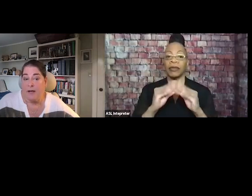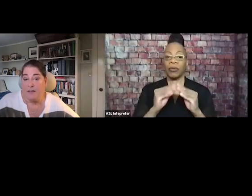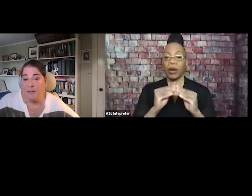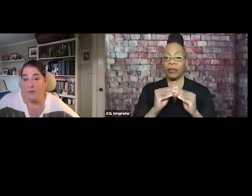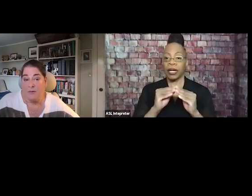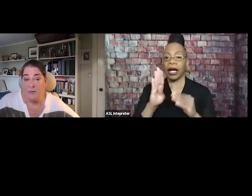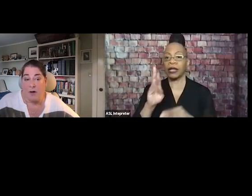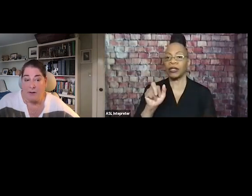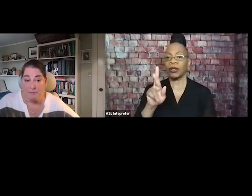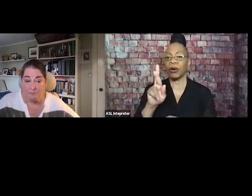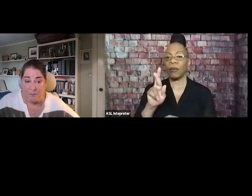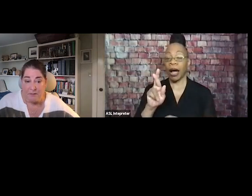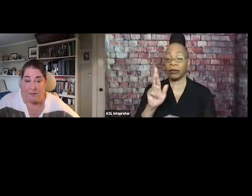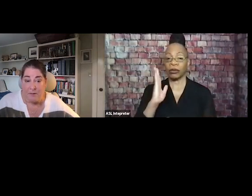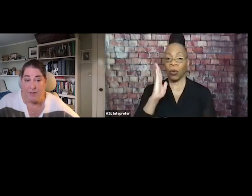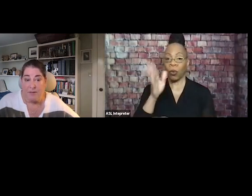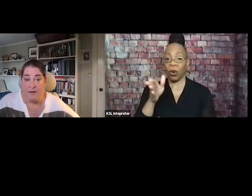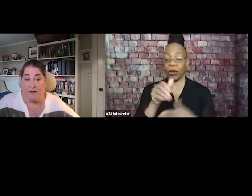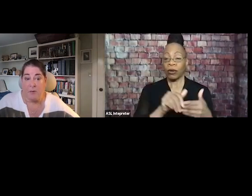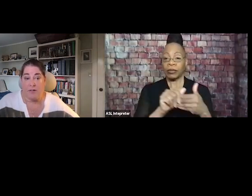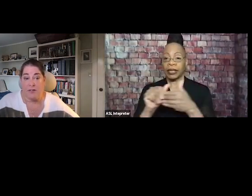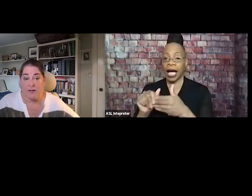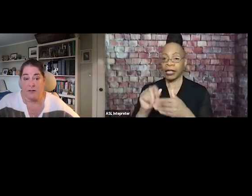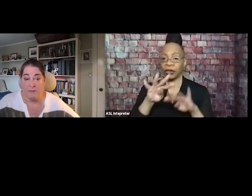and we ask you to complete the evaluation.